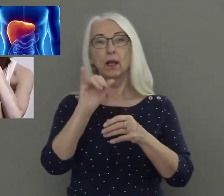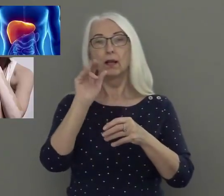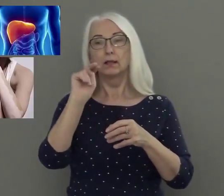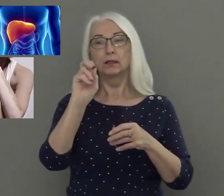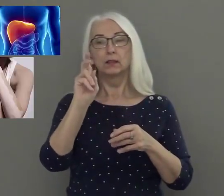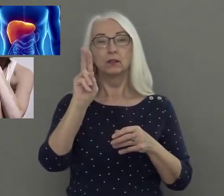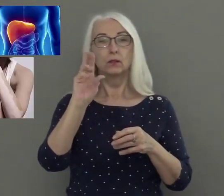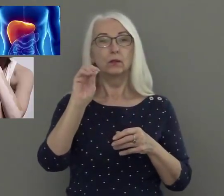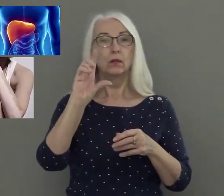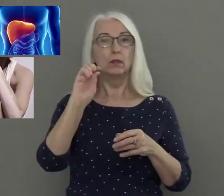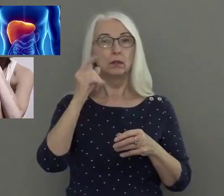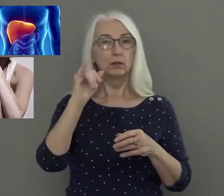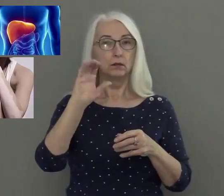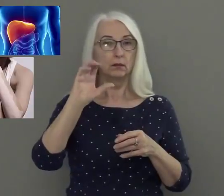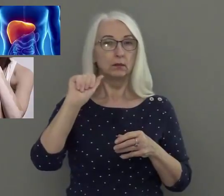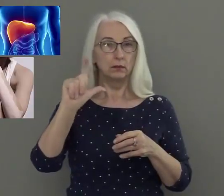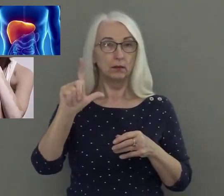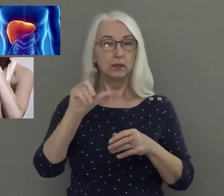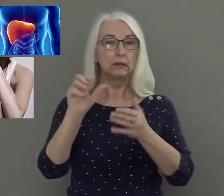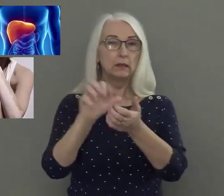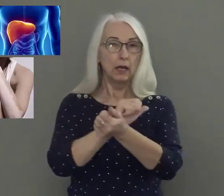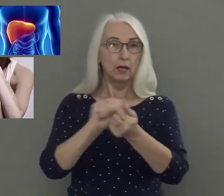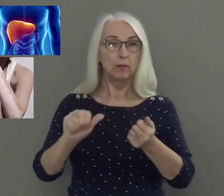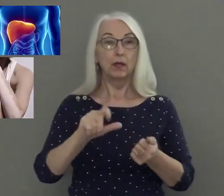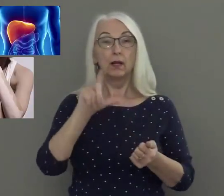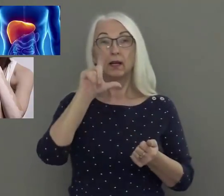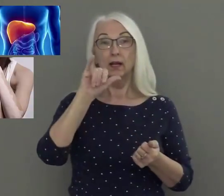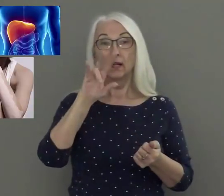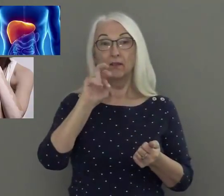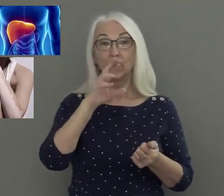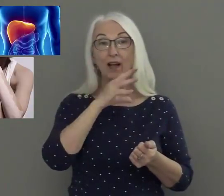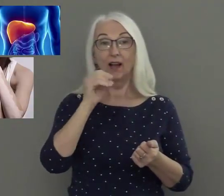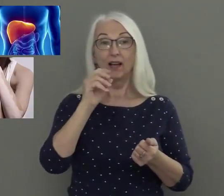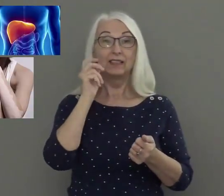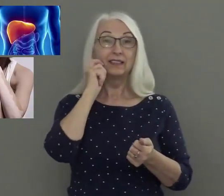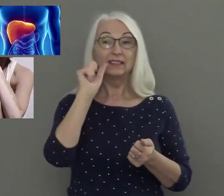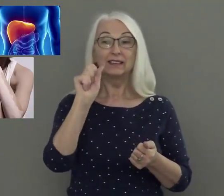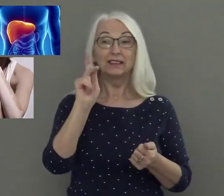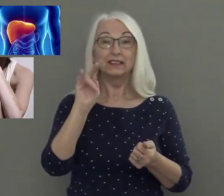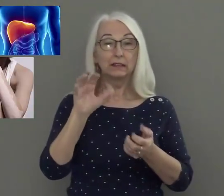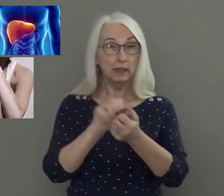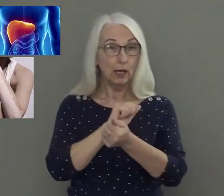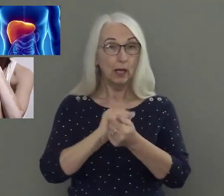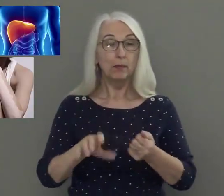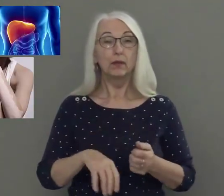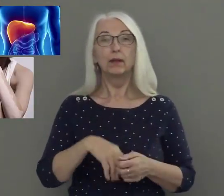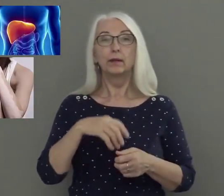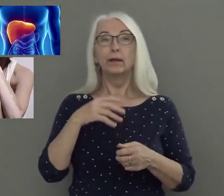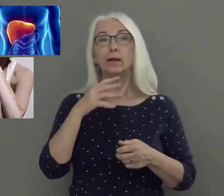neurological damage, liver and skin damage, and